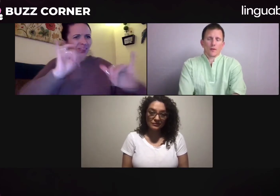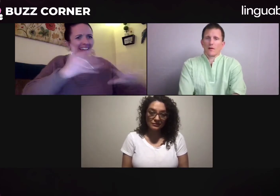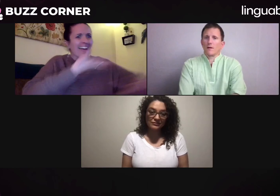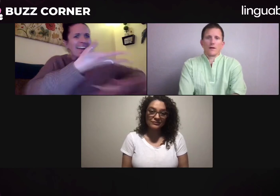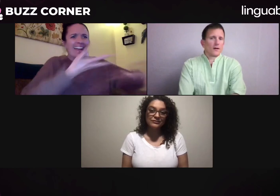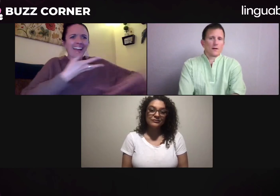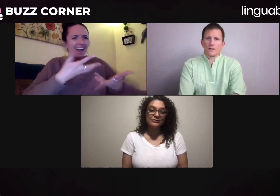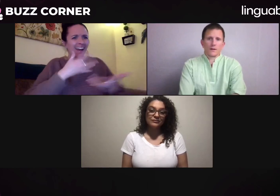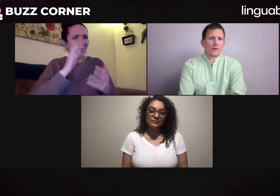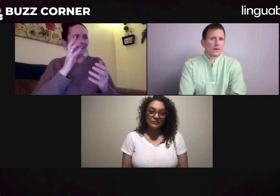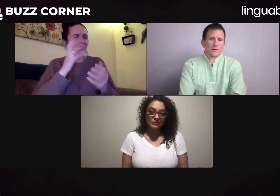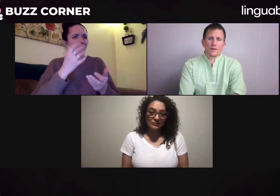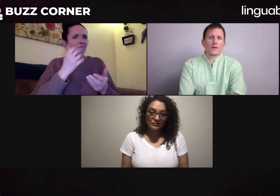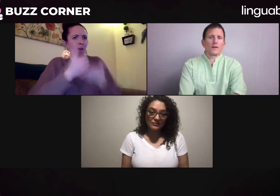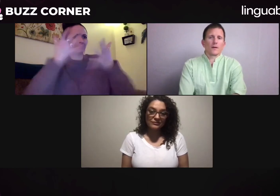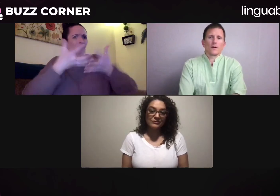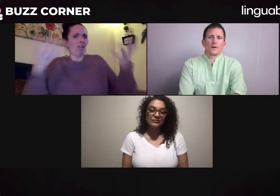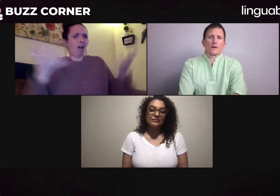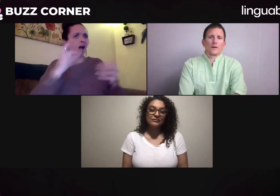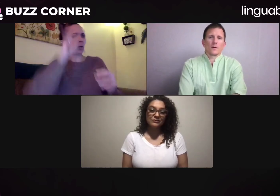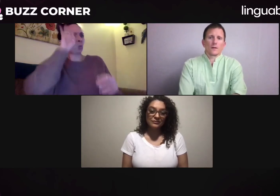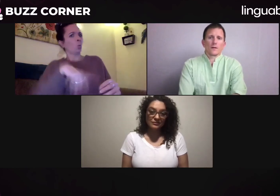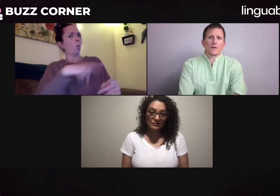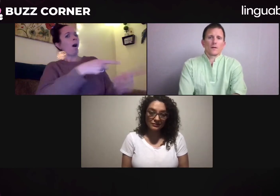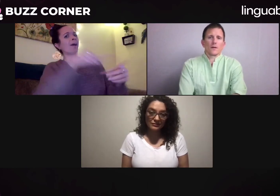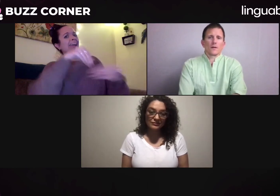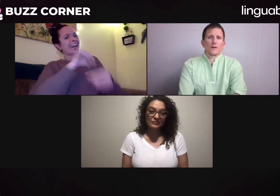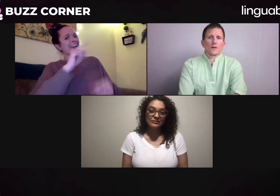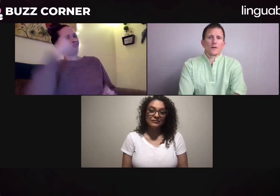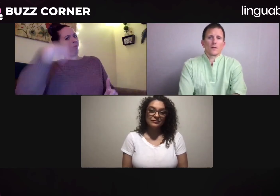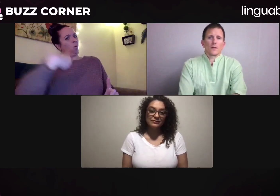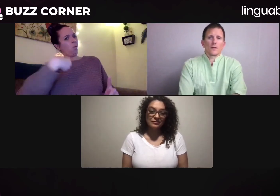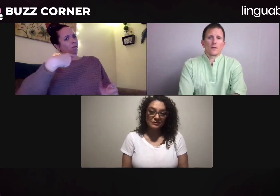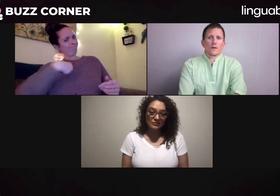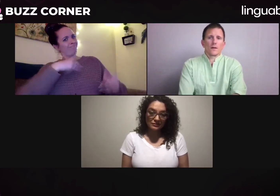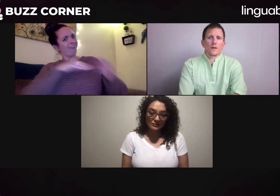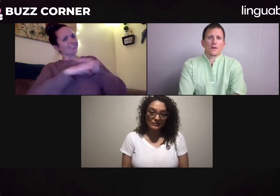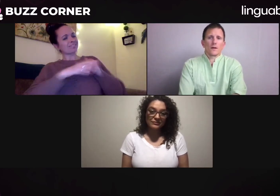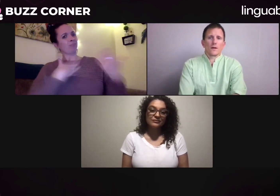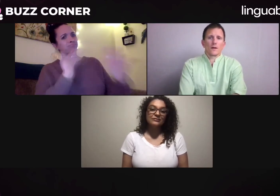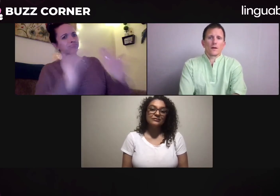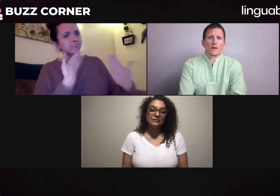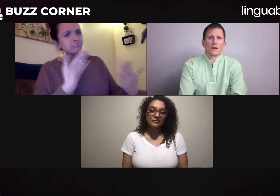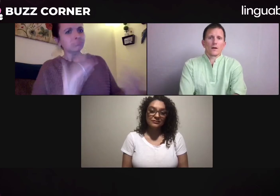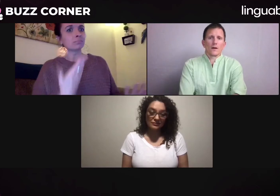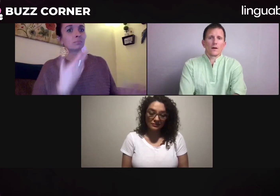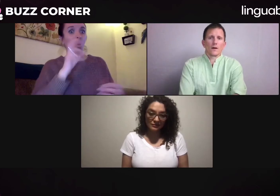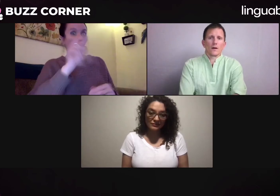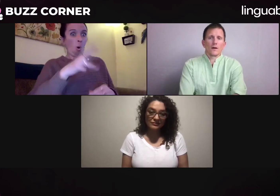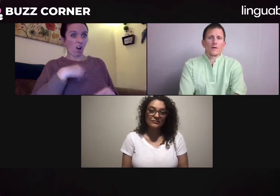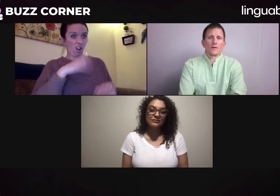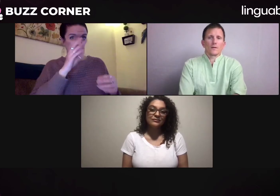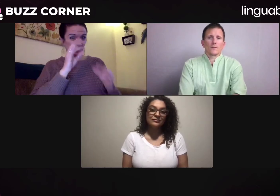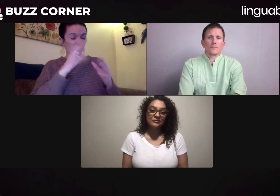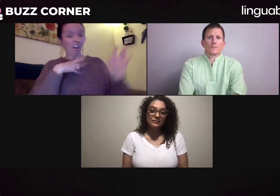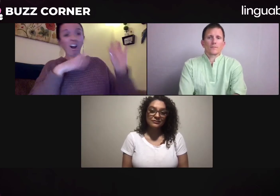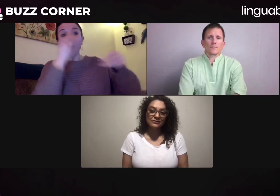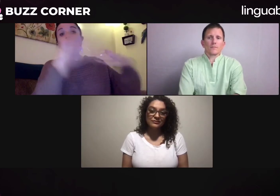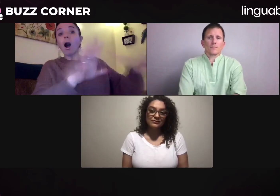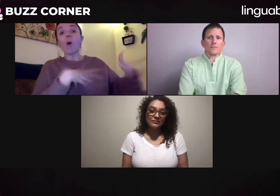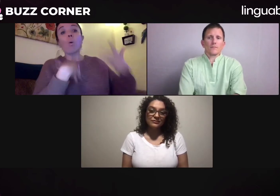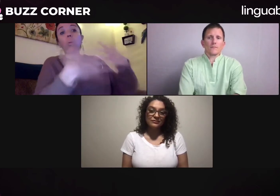so that they know how you are wanting them to behave in that particular setting.